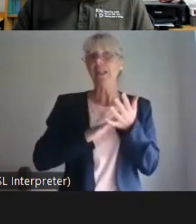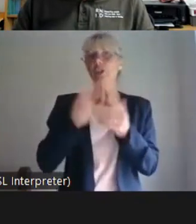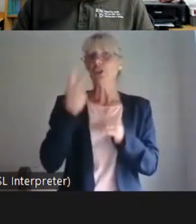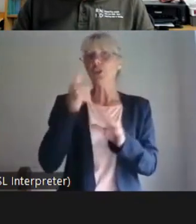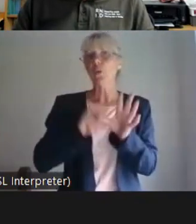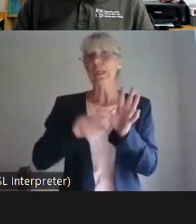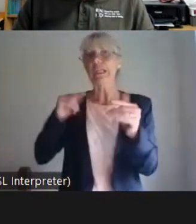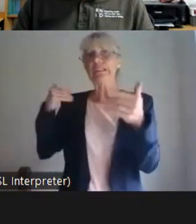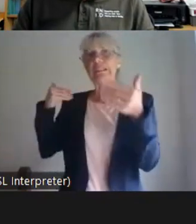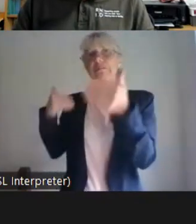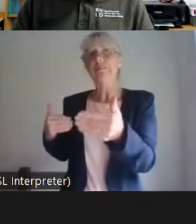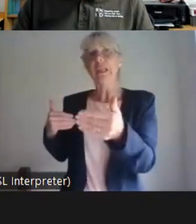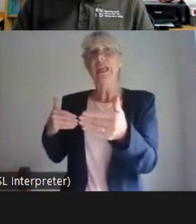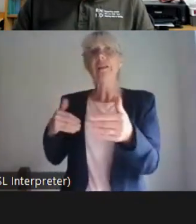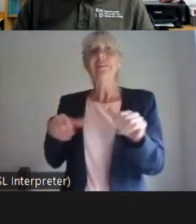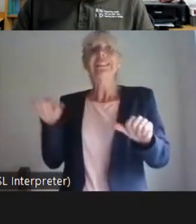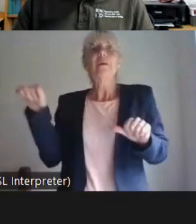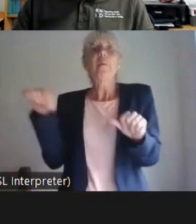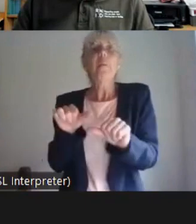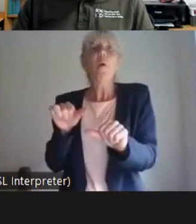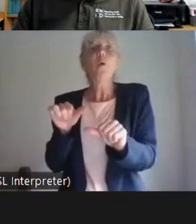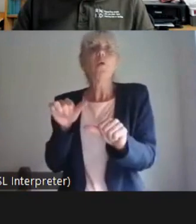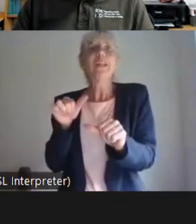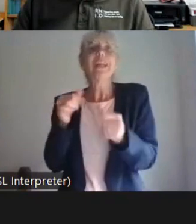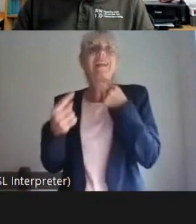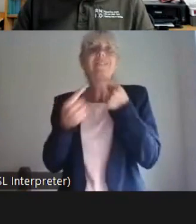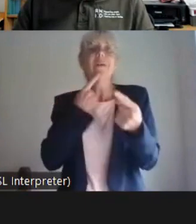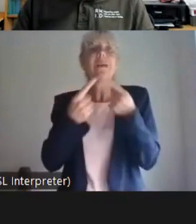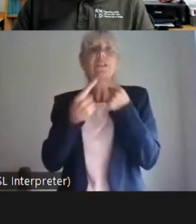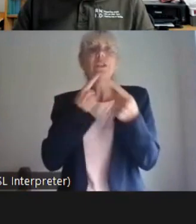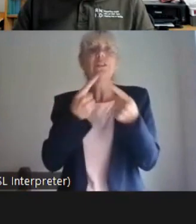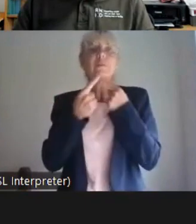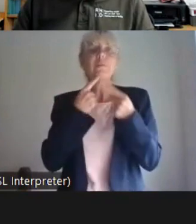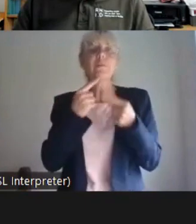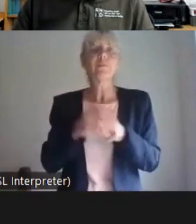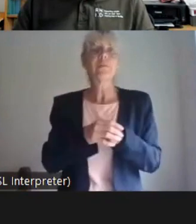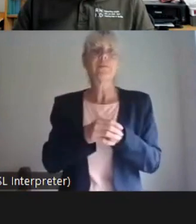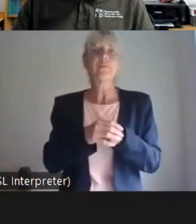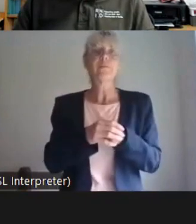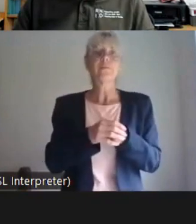um sort of data on it but so far what I found is at the screening point so at Birth